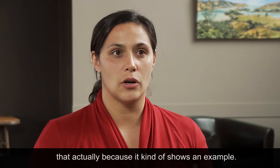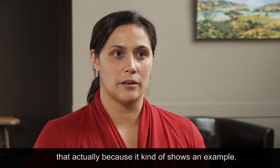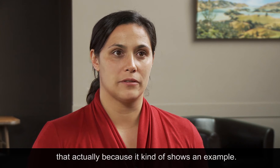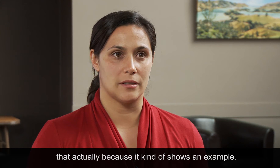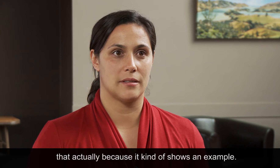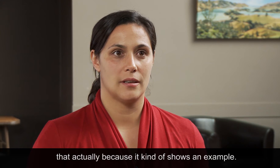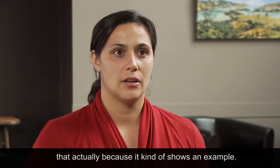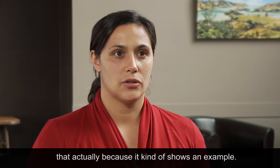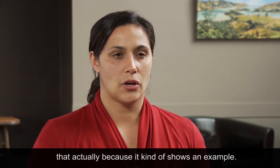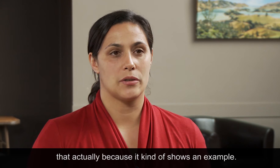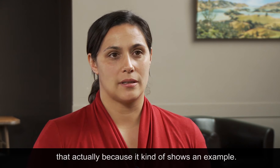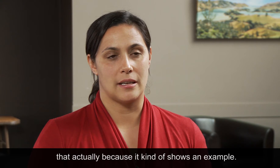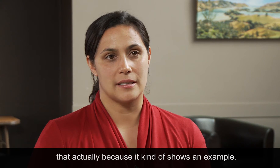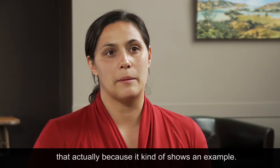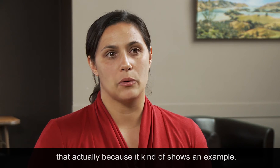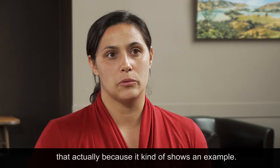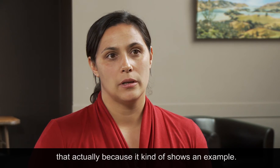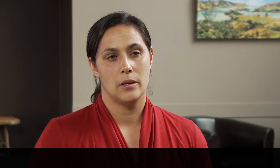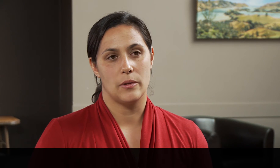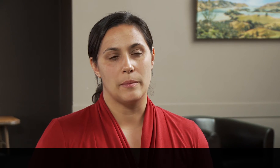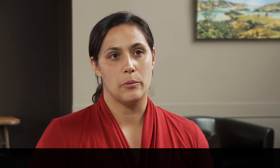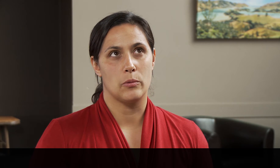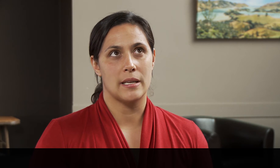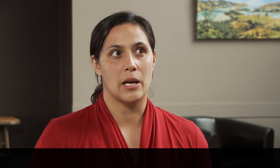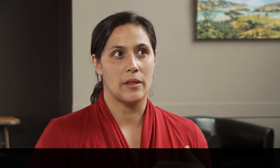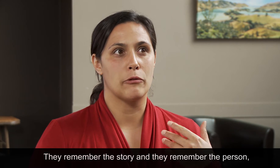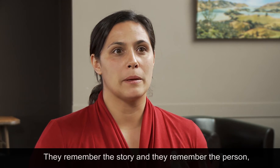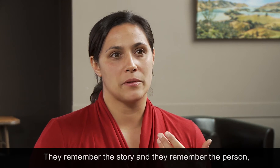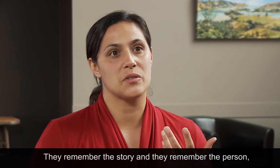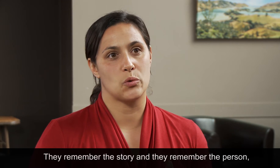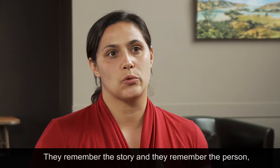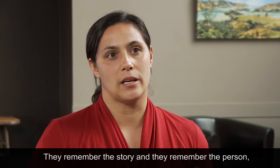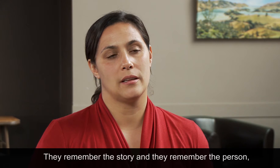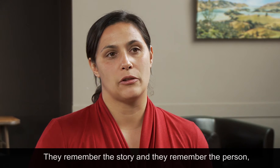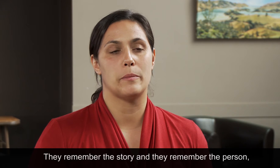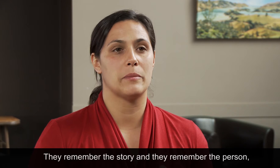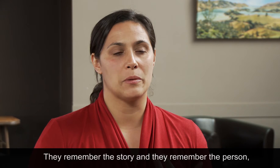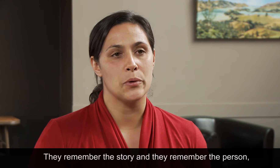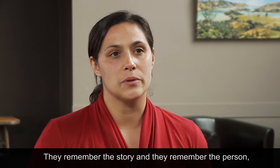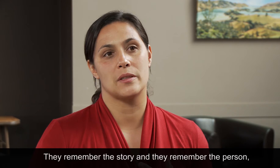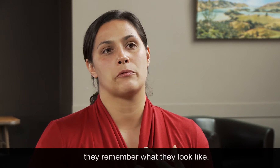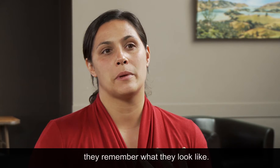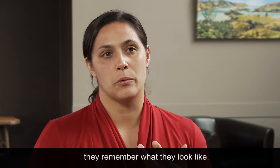kind of shows an example. They remember the story and they remember the person, they remember